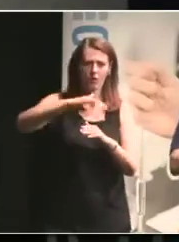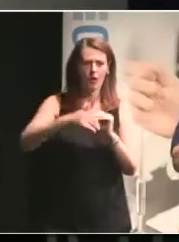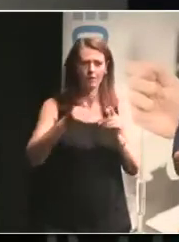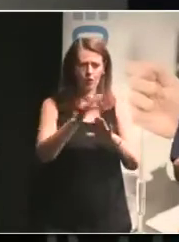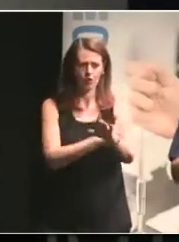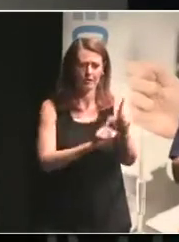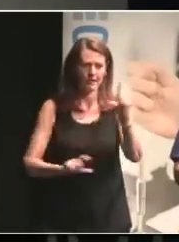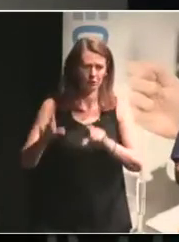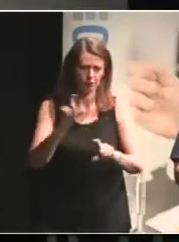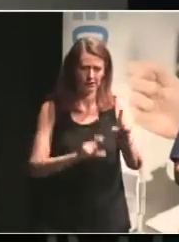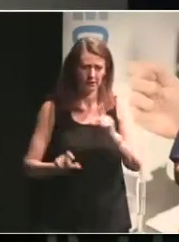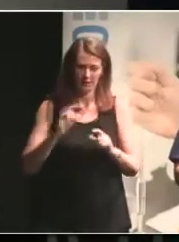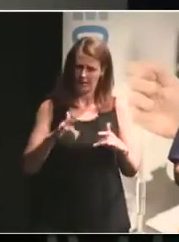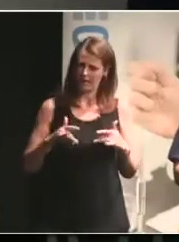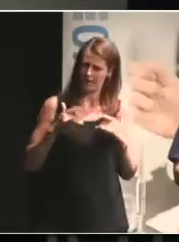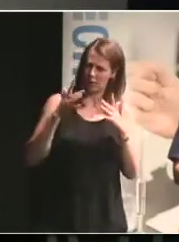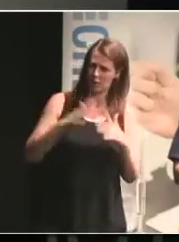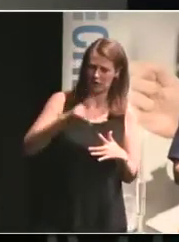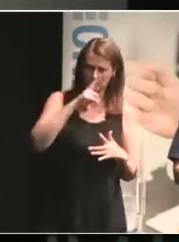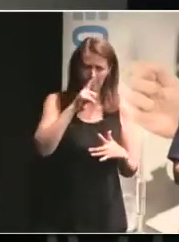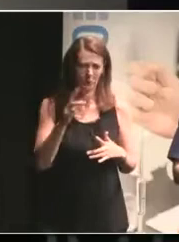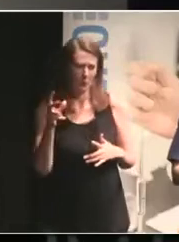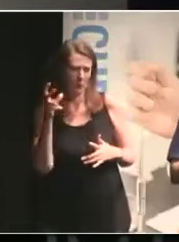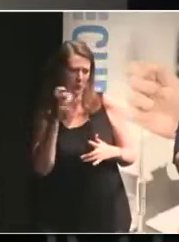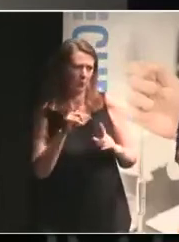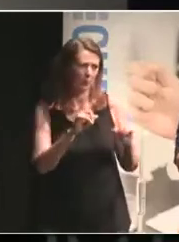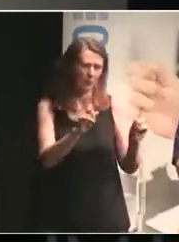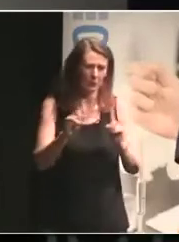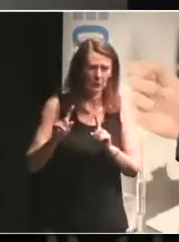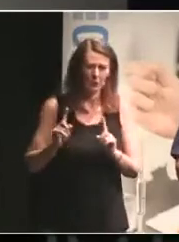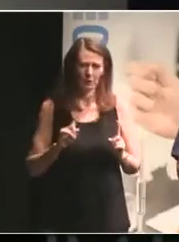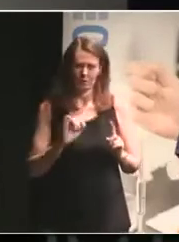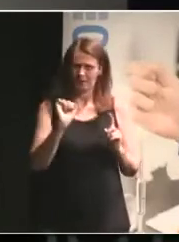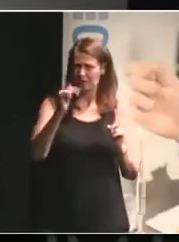So you know I feel a lot of people have heard of it and have their own perceptions of what